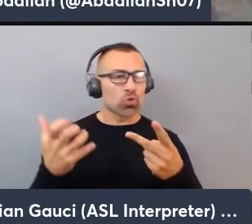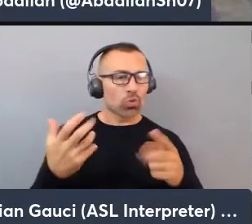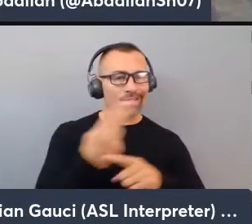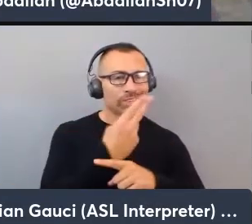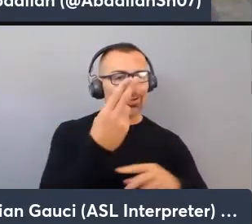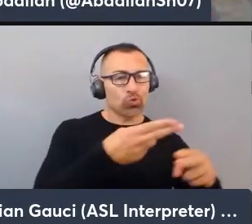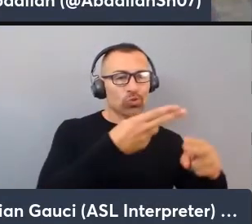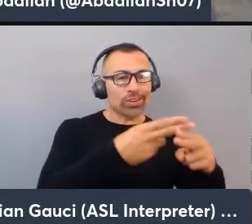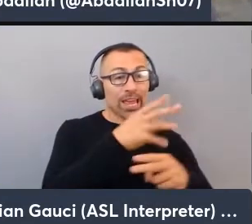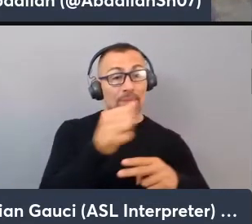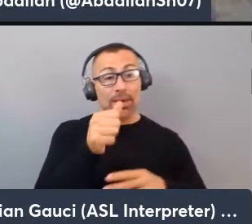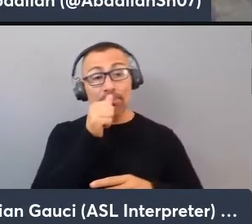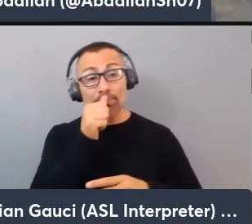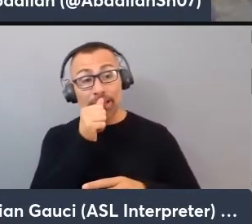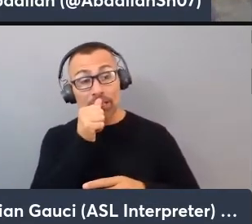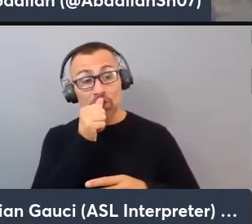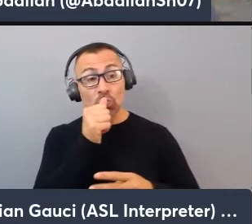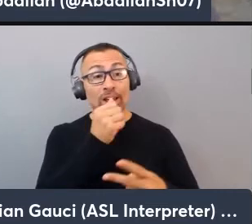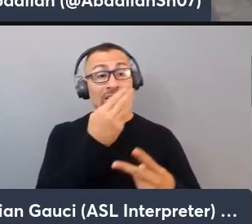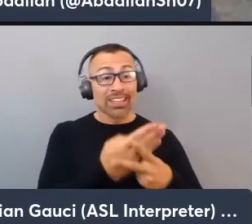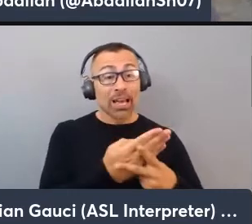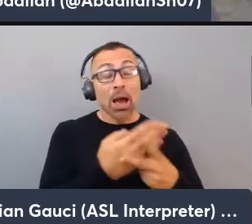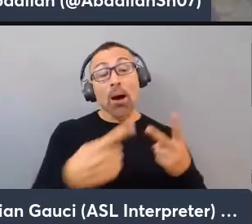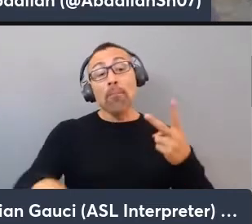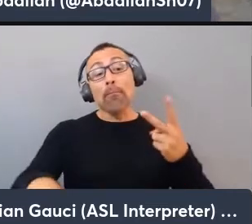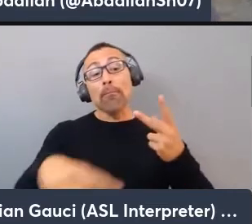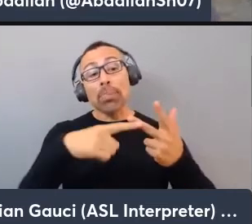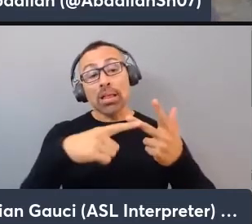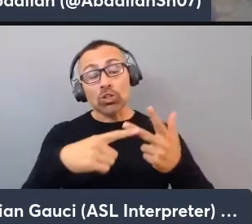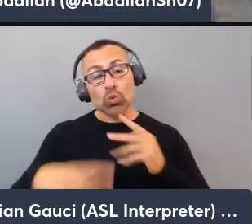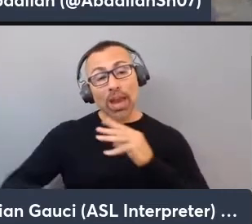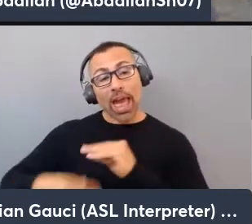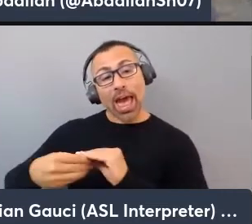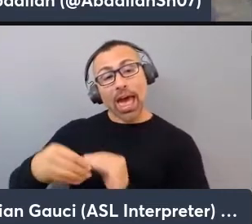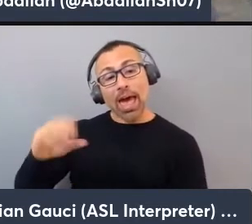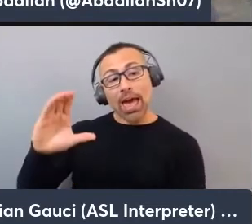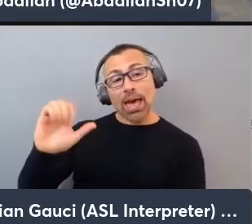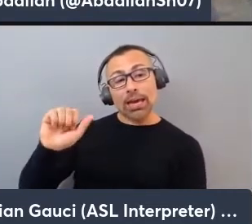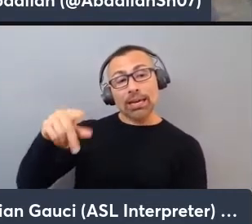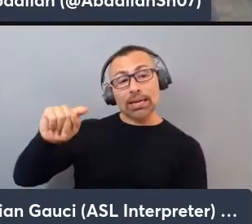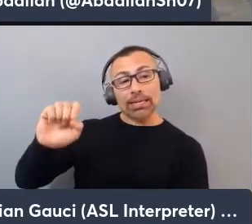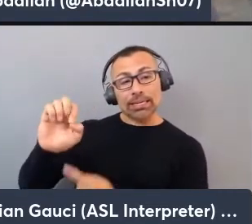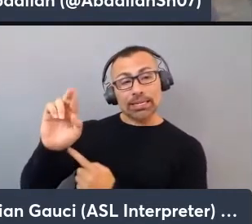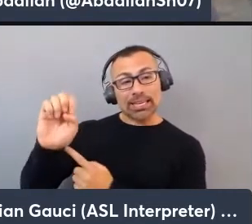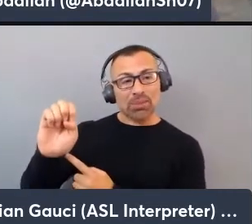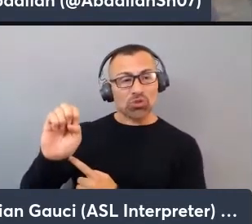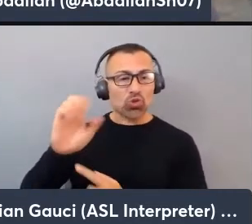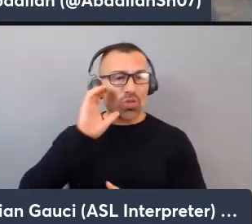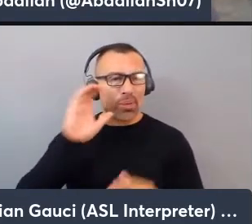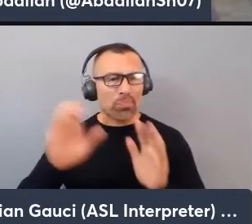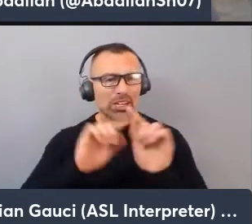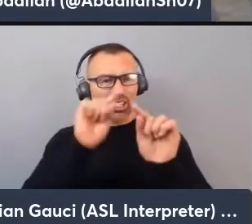but then using Captcha as well on top of that, to verify that this is a genuine human that's accessing the service